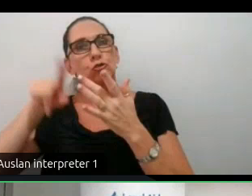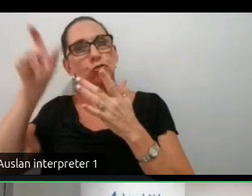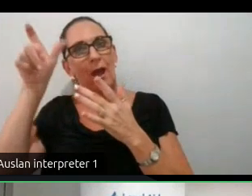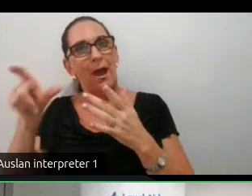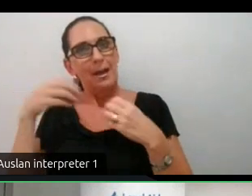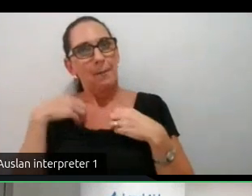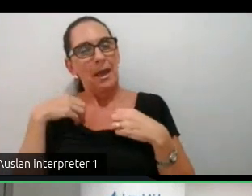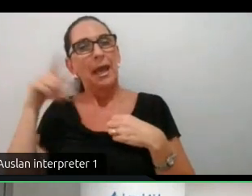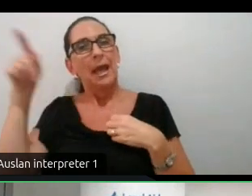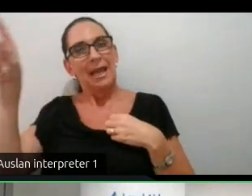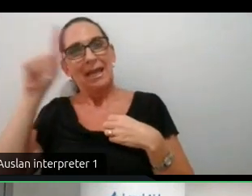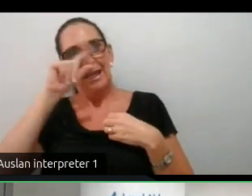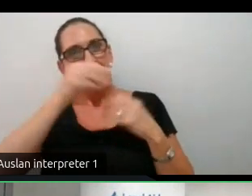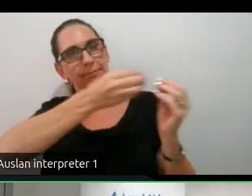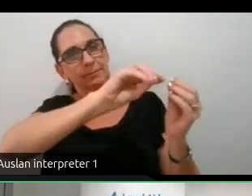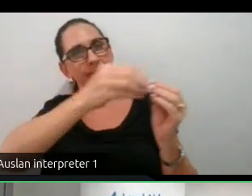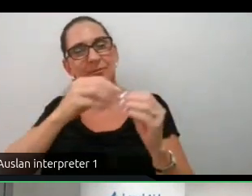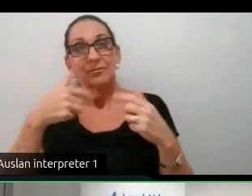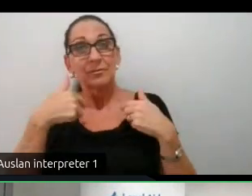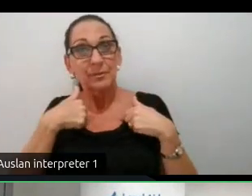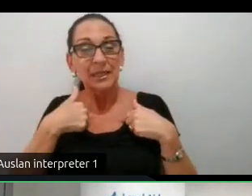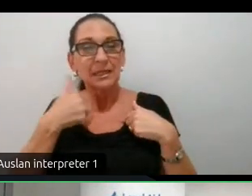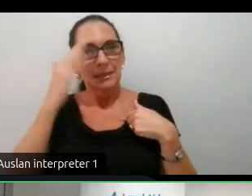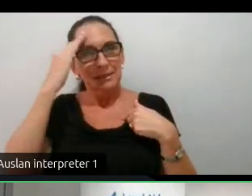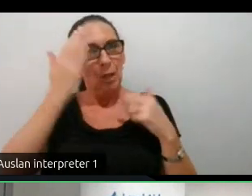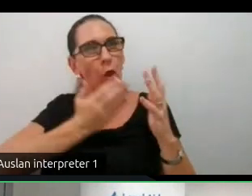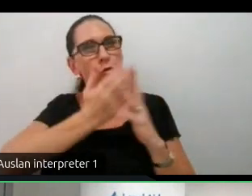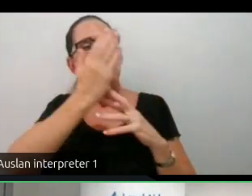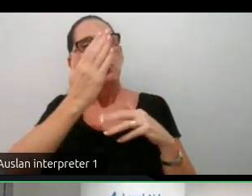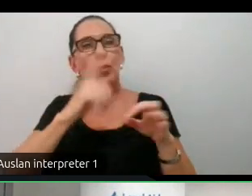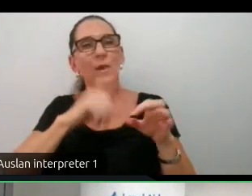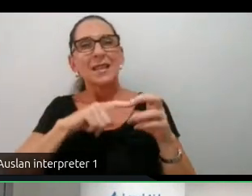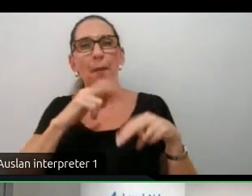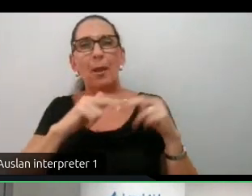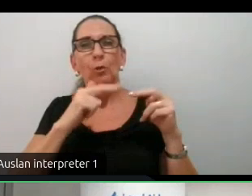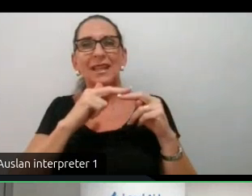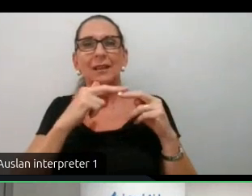get it taken care of. you don't have to go through the Queensland building commission process or go